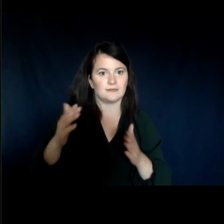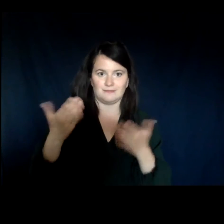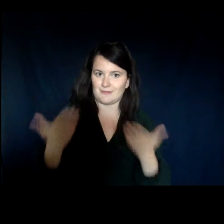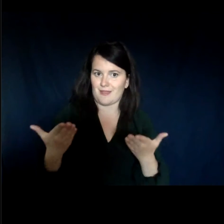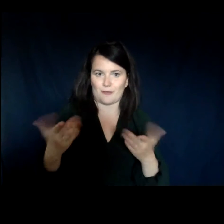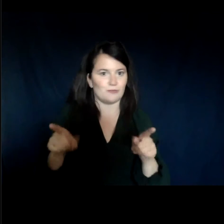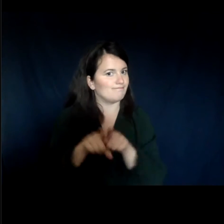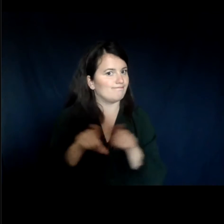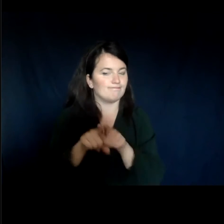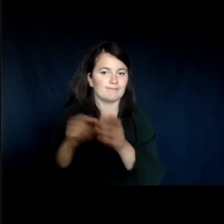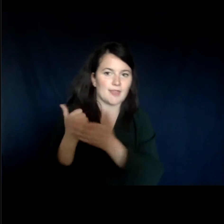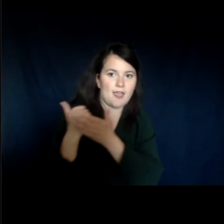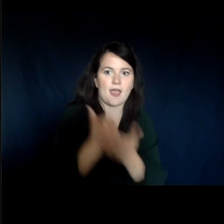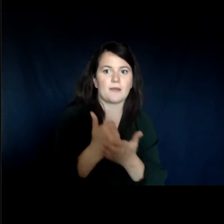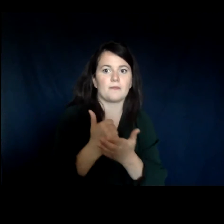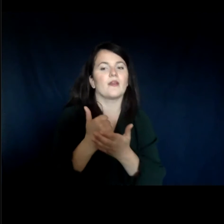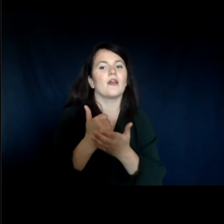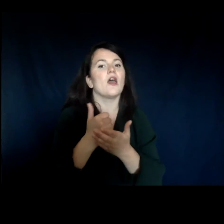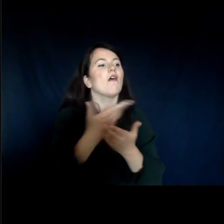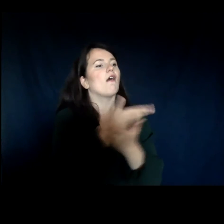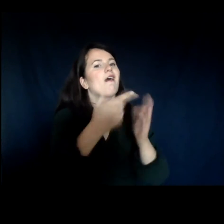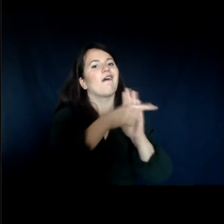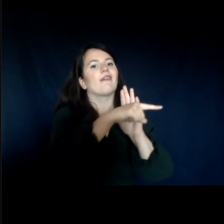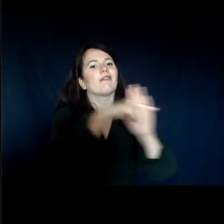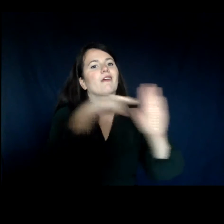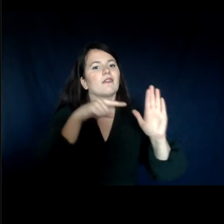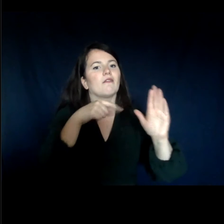to mitigate the negative effects of the crisis